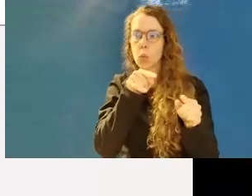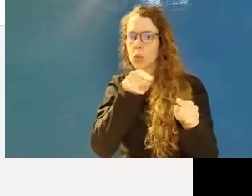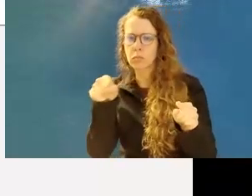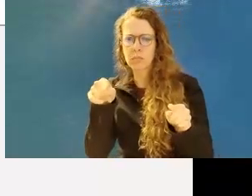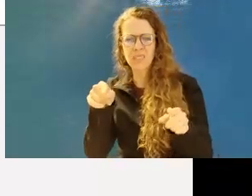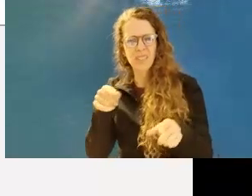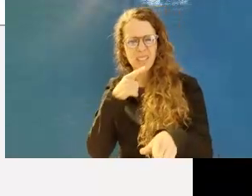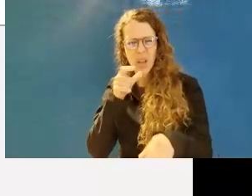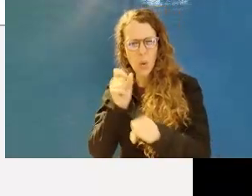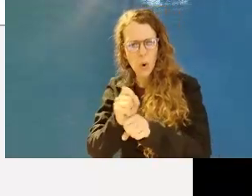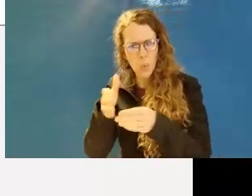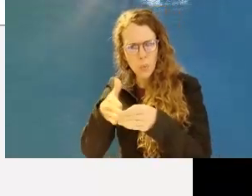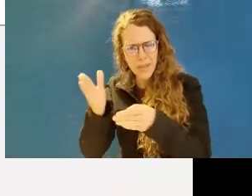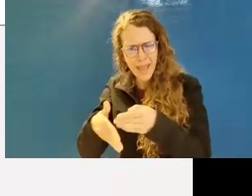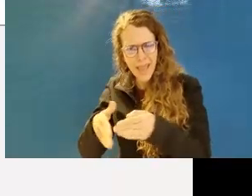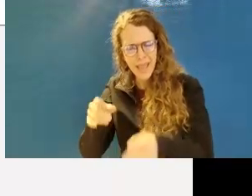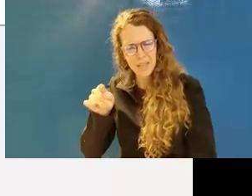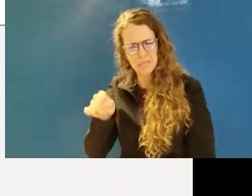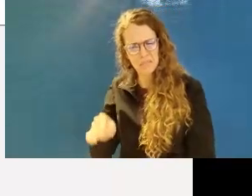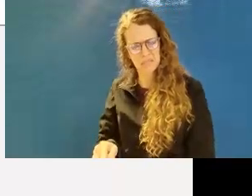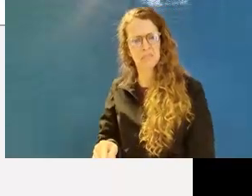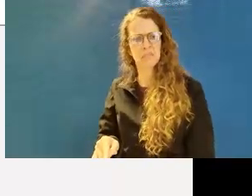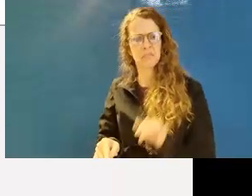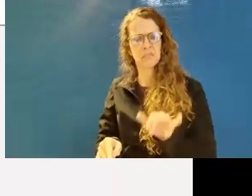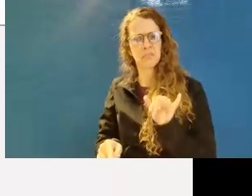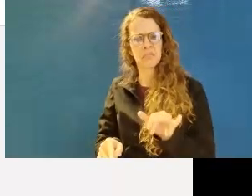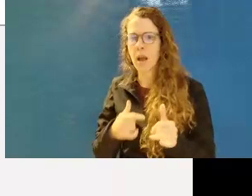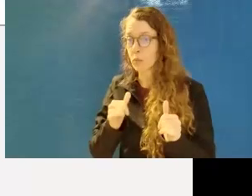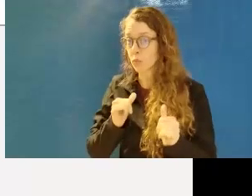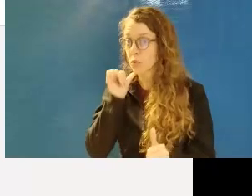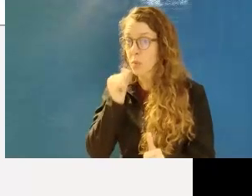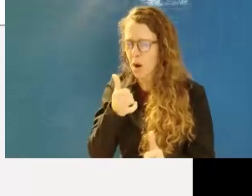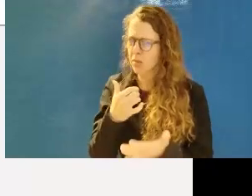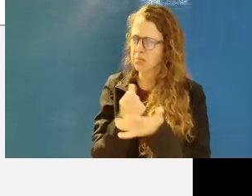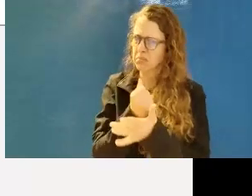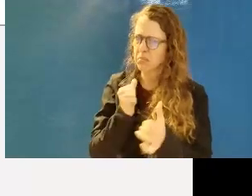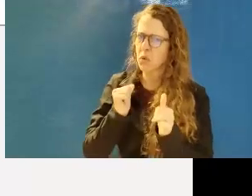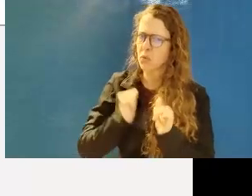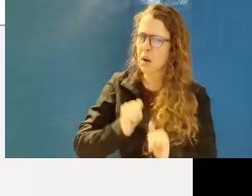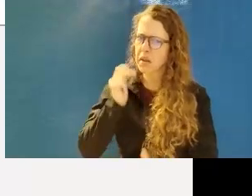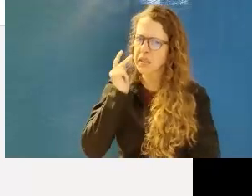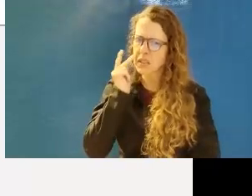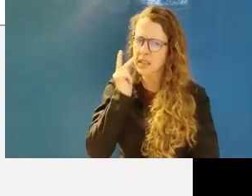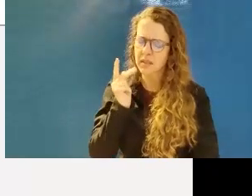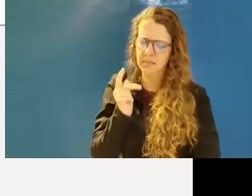I'm going to try it tomorrow to see if that's true. But I don't remember that.